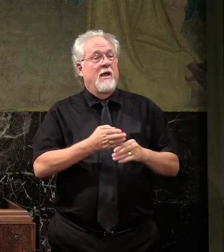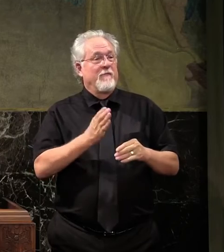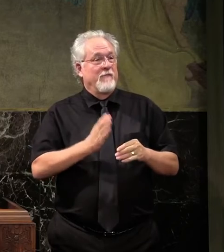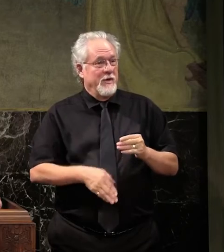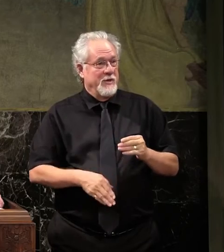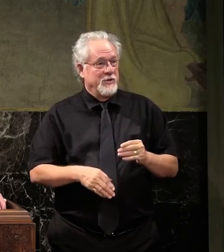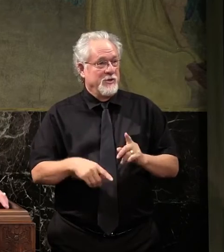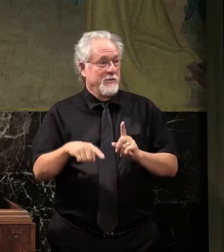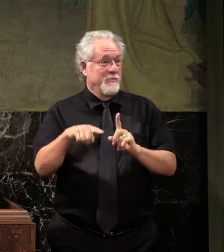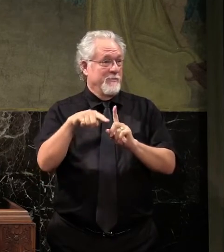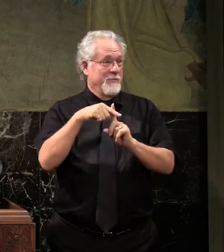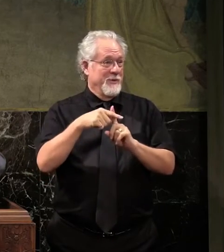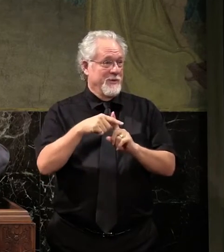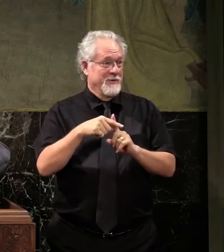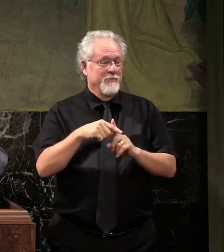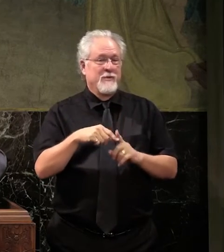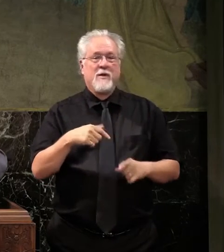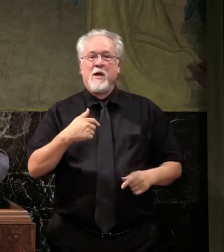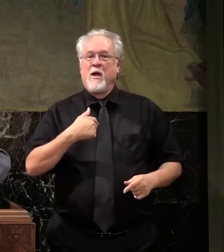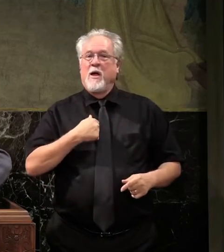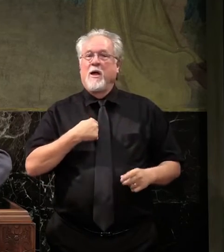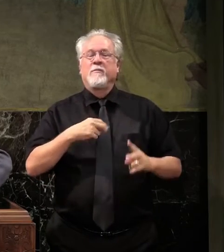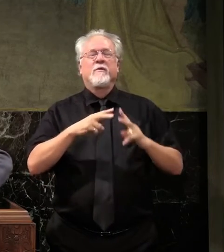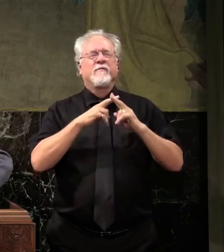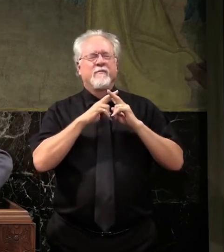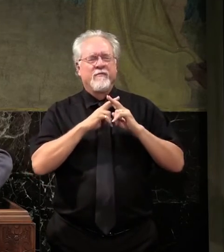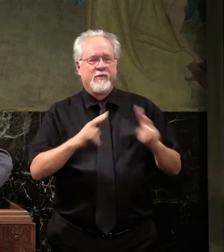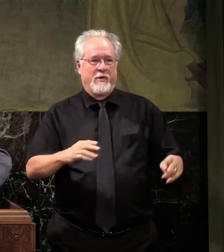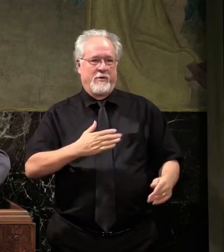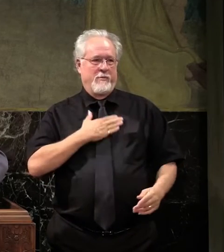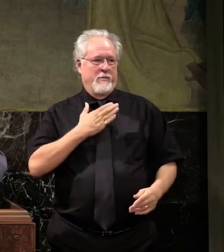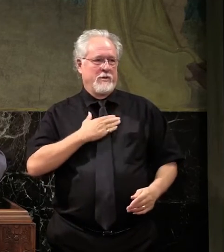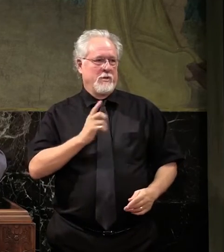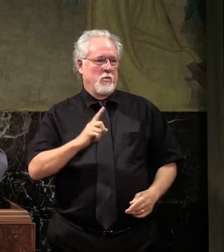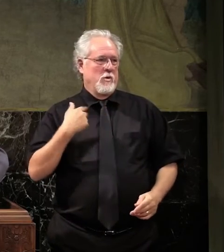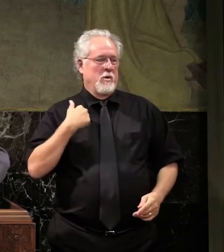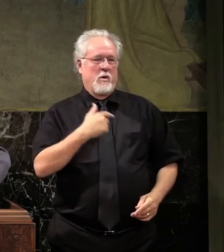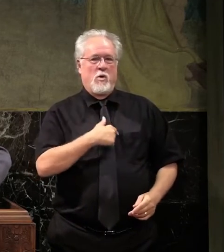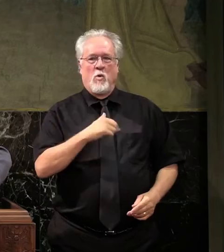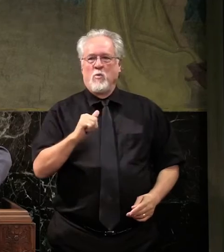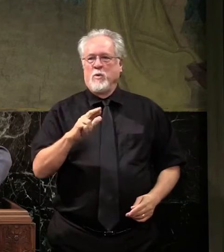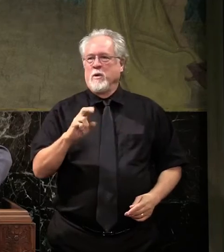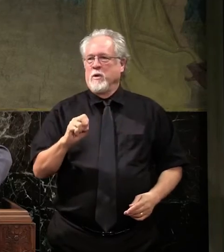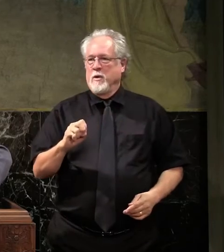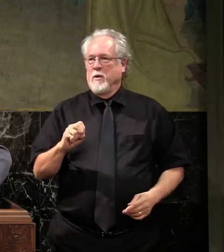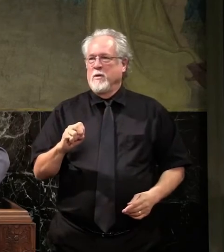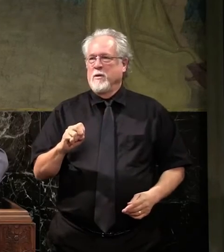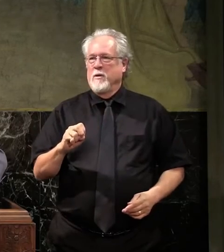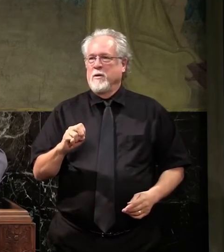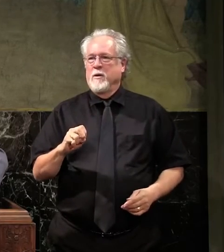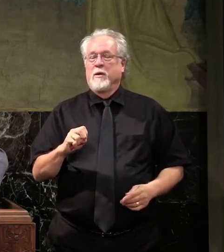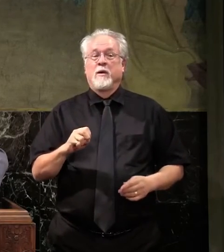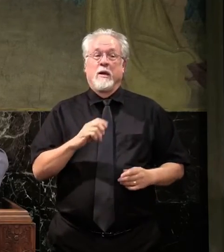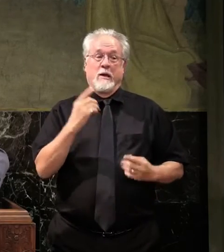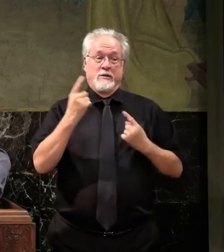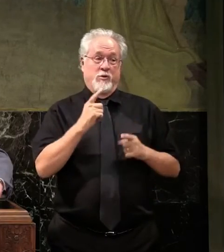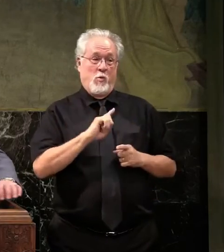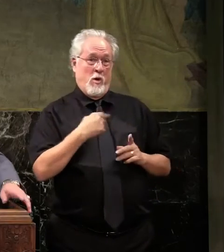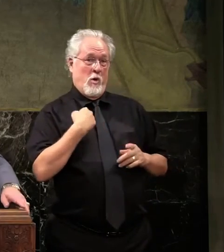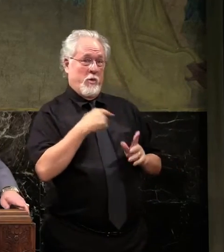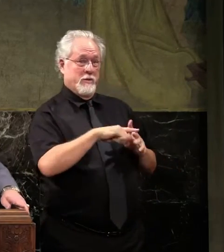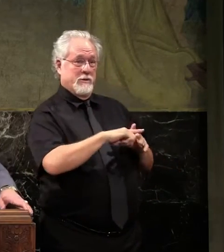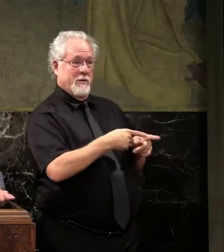I am extremely pleased with where we are considering where we started and I could